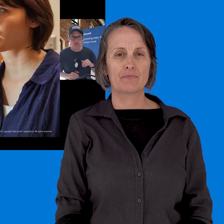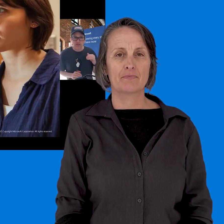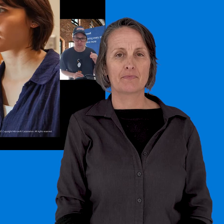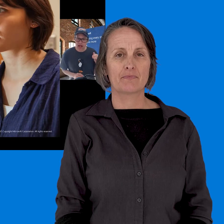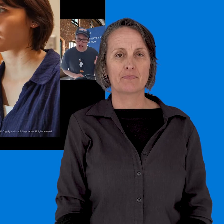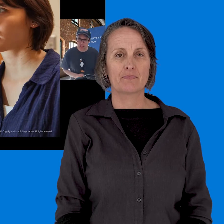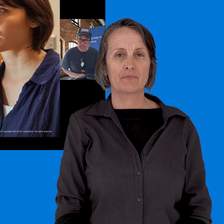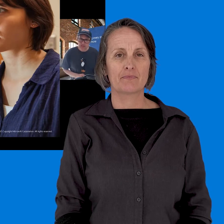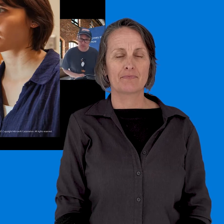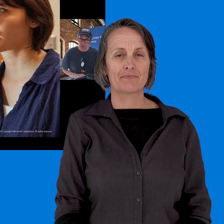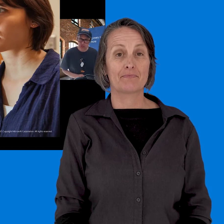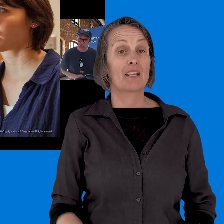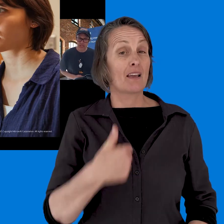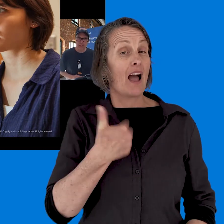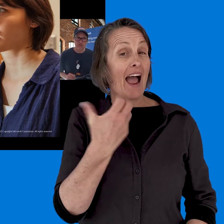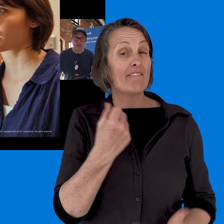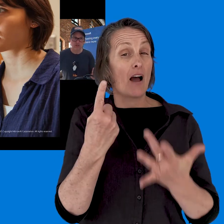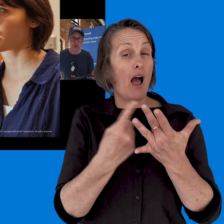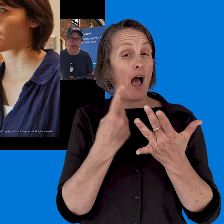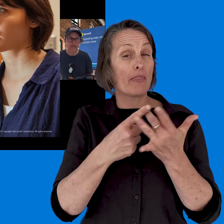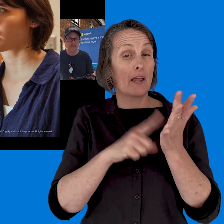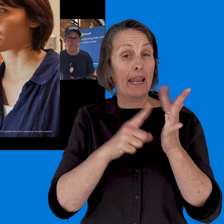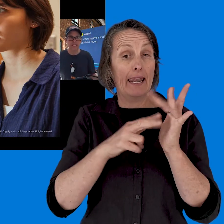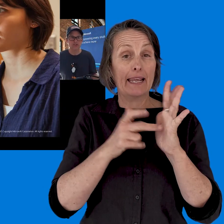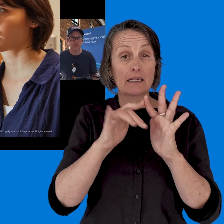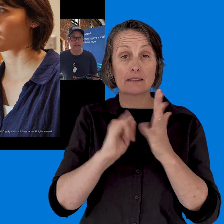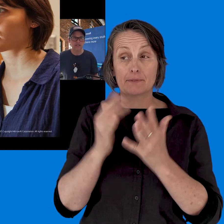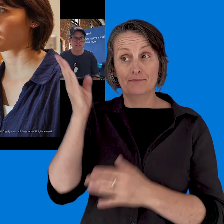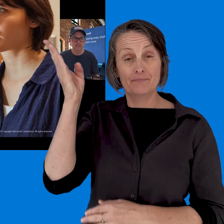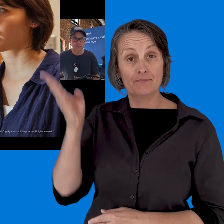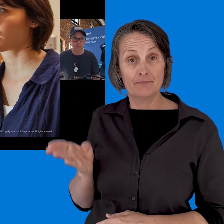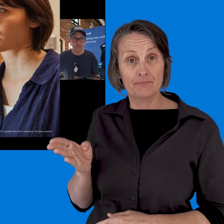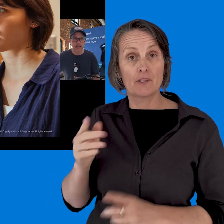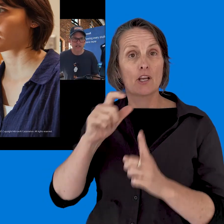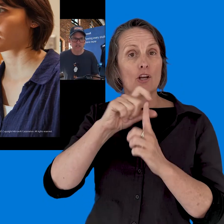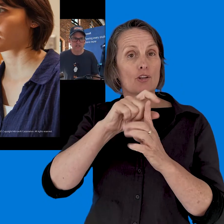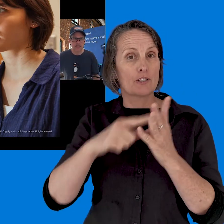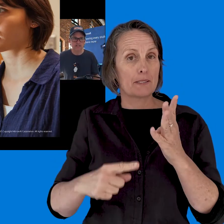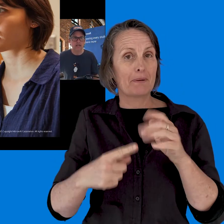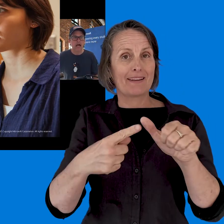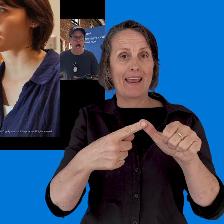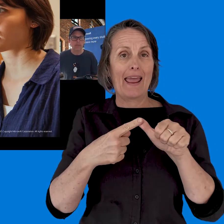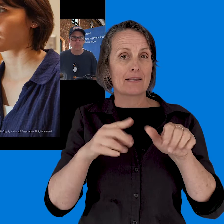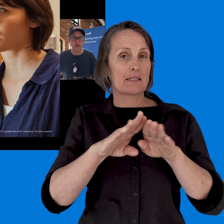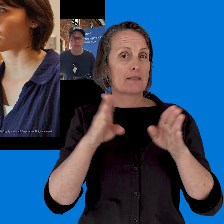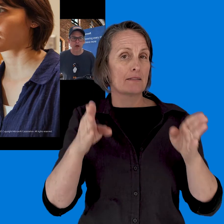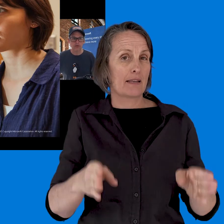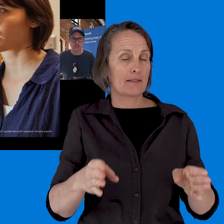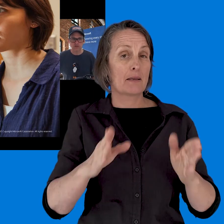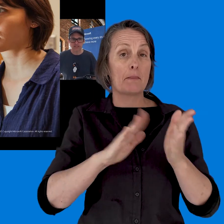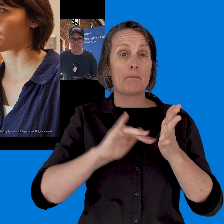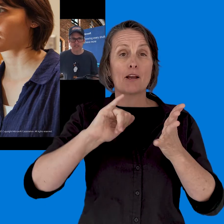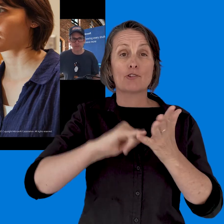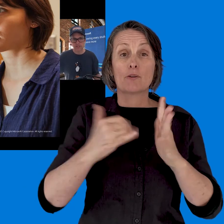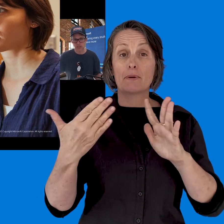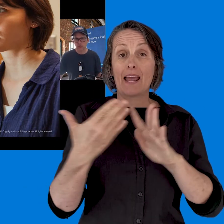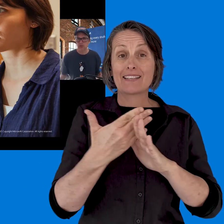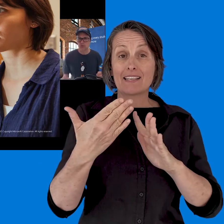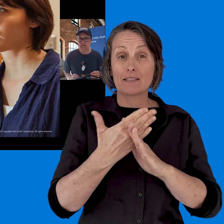I've got some other links for you here to look at. There's a link directly to the Disability Answers desk, but the Microsoft Accessibility YouTube